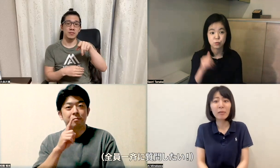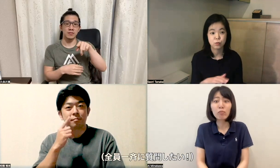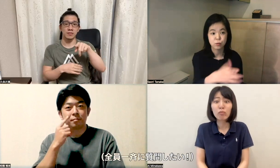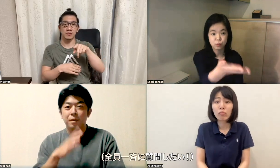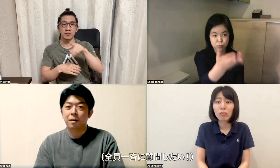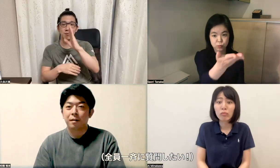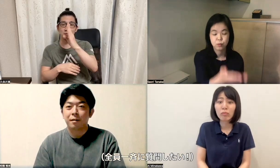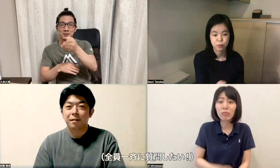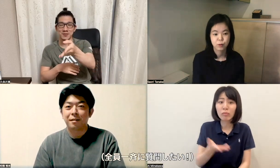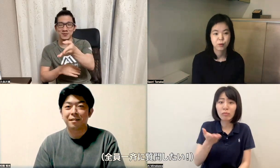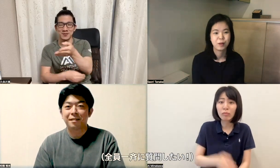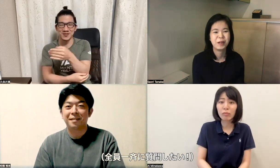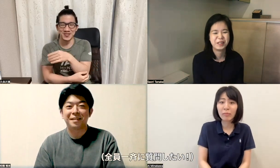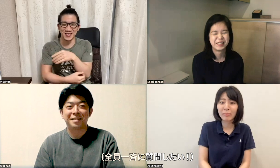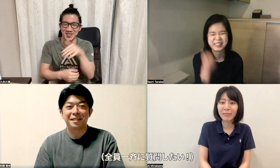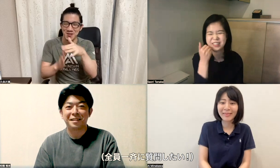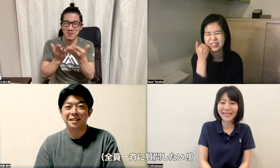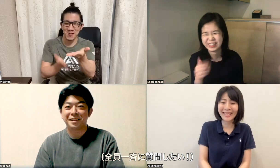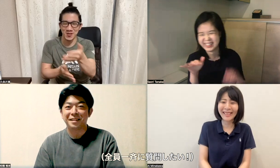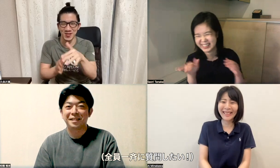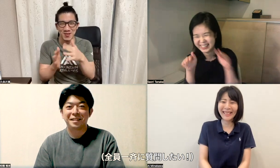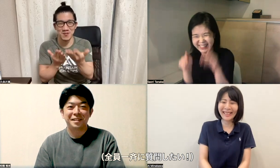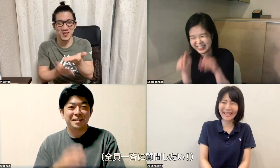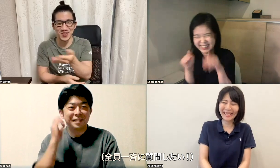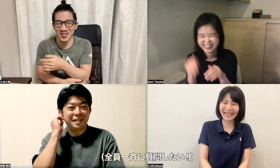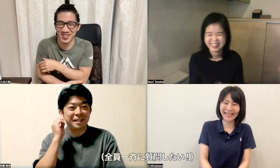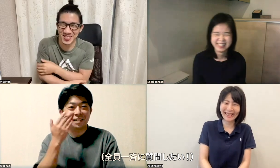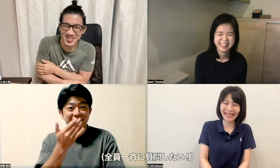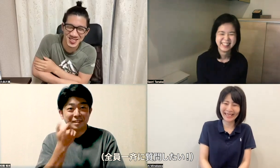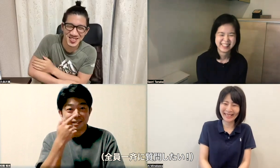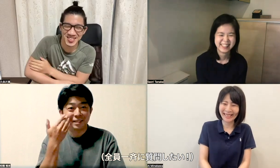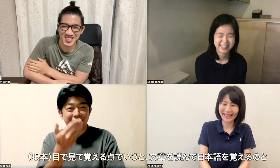(Everyone ask her questions!)